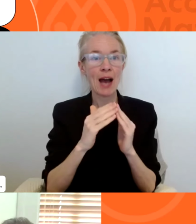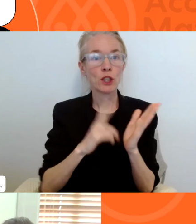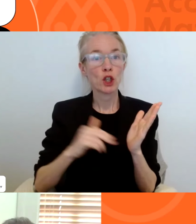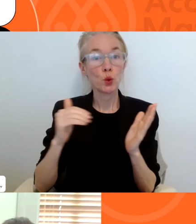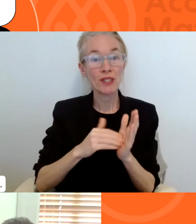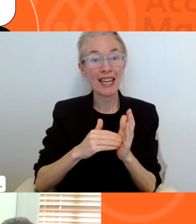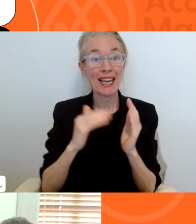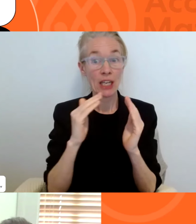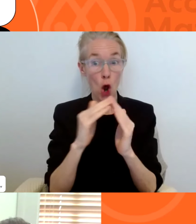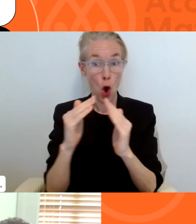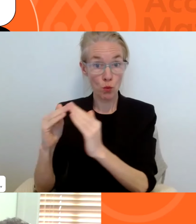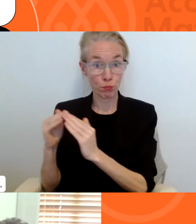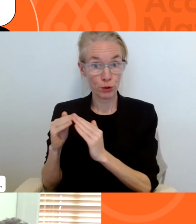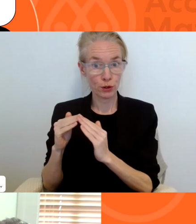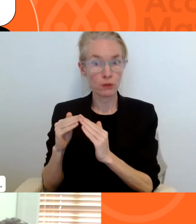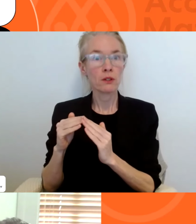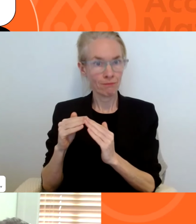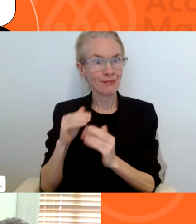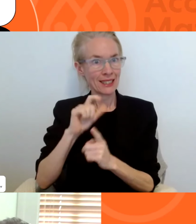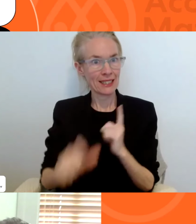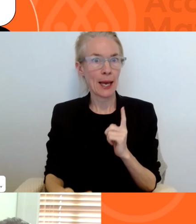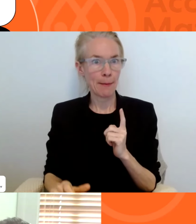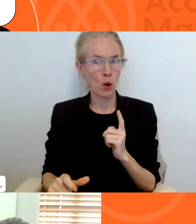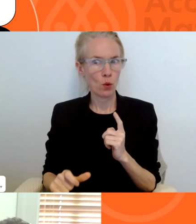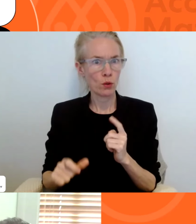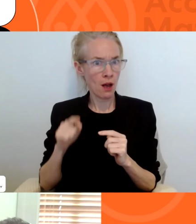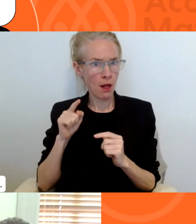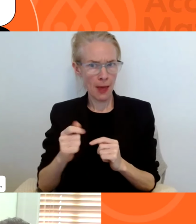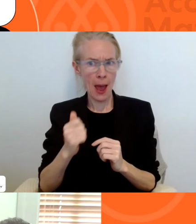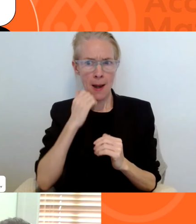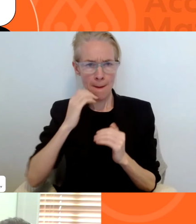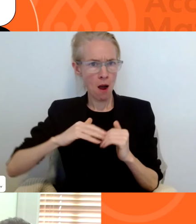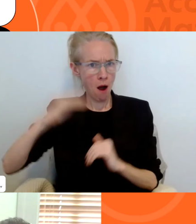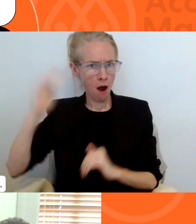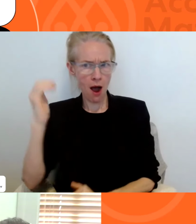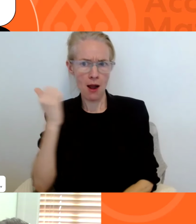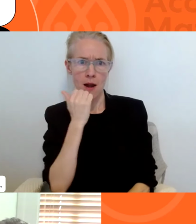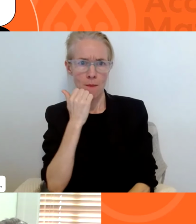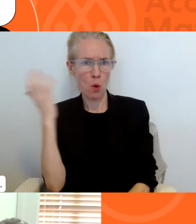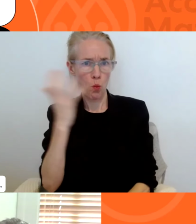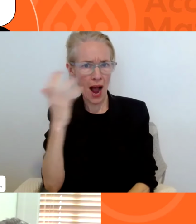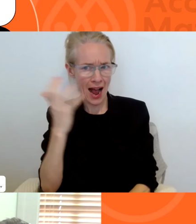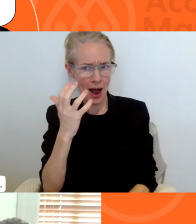And so on that basis, I fully appreciate and understand your position and